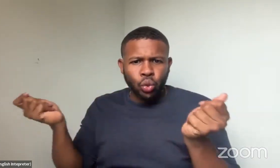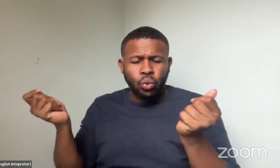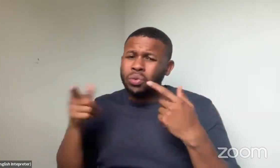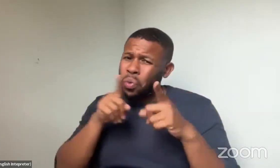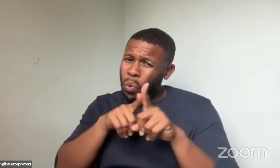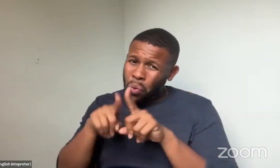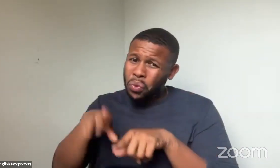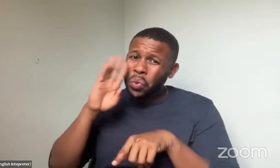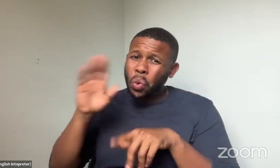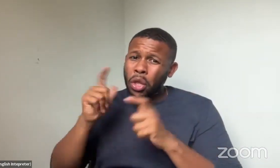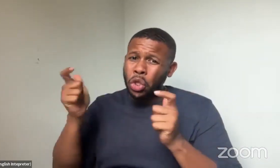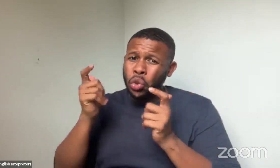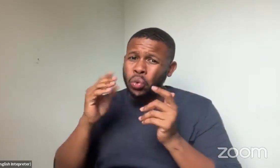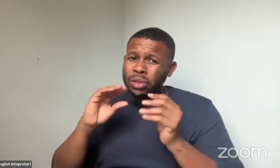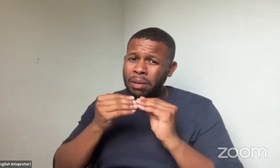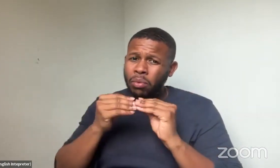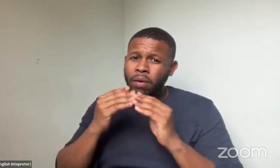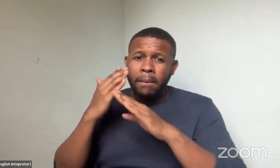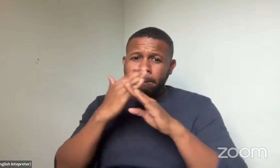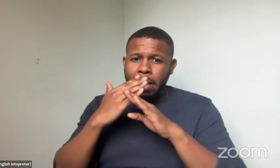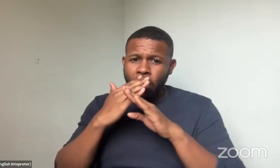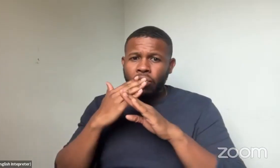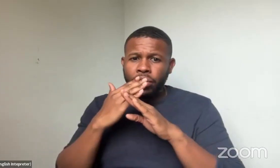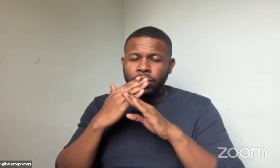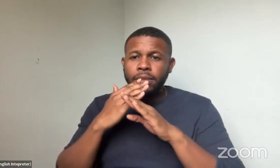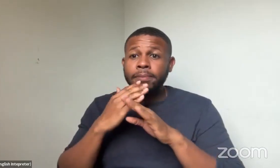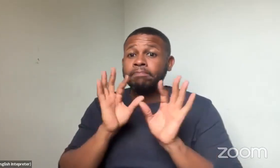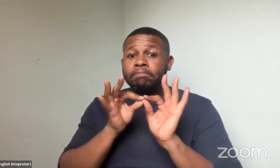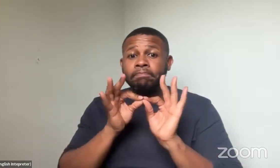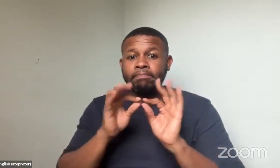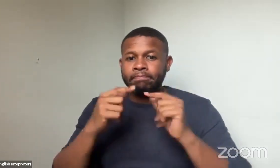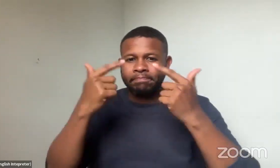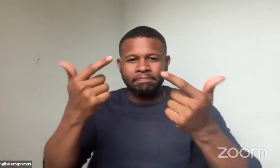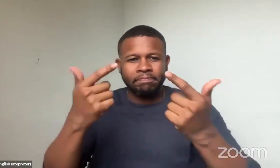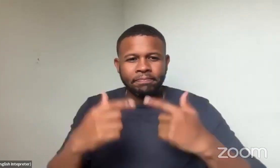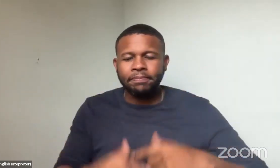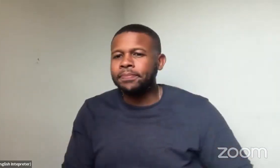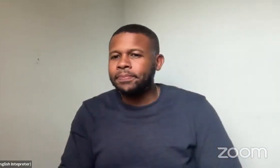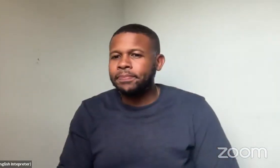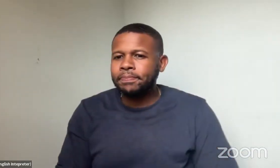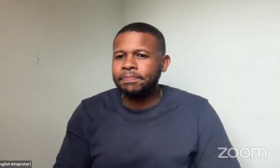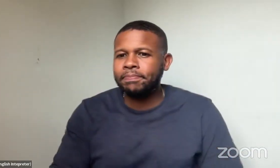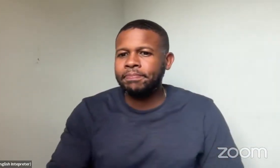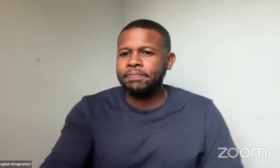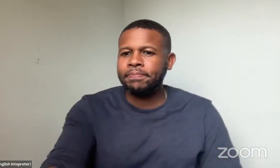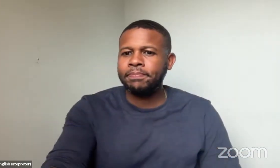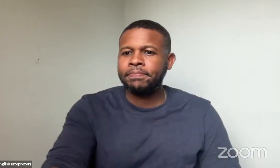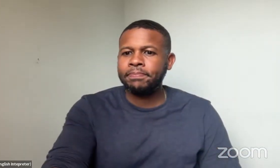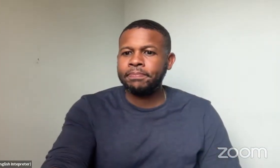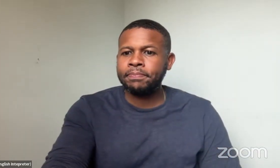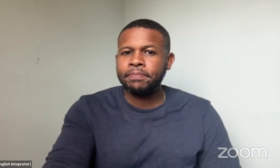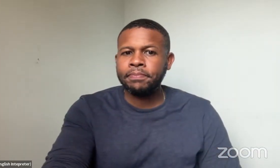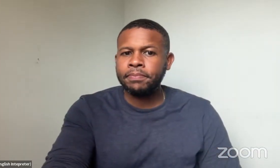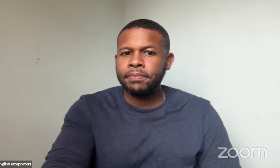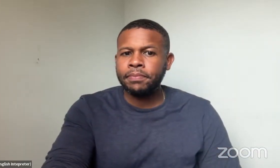have this legislative framework, even though we have the web content accessibility guidelines, in many cases we are